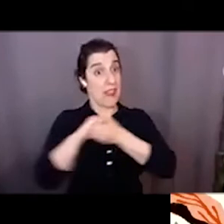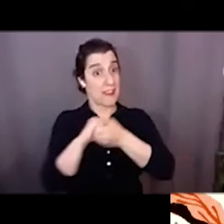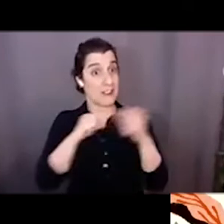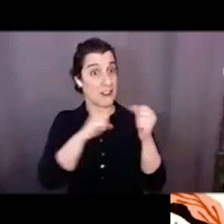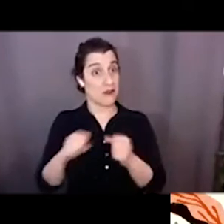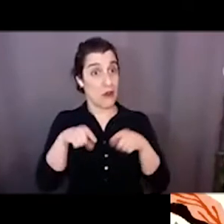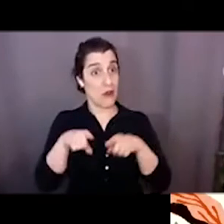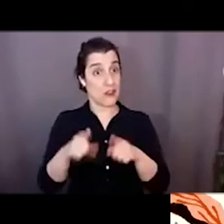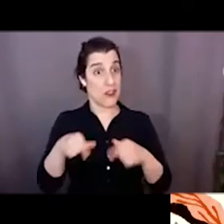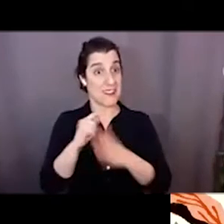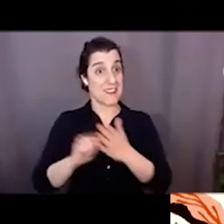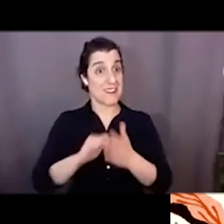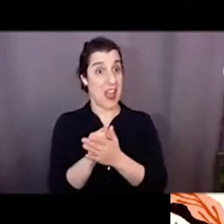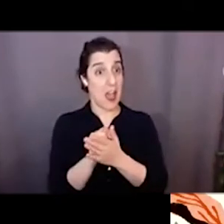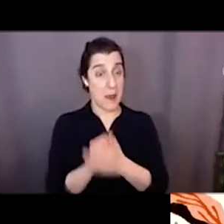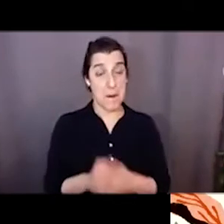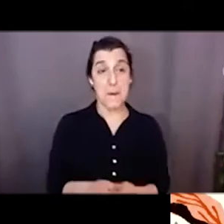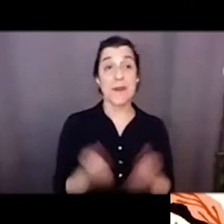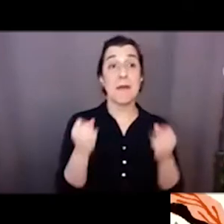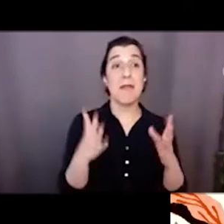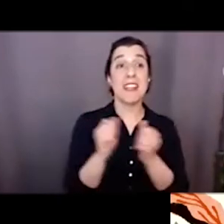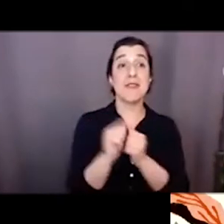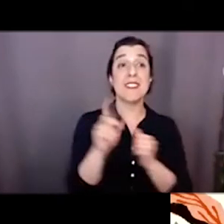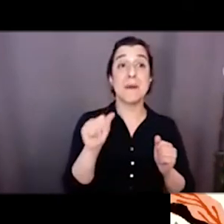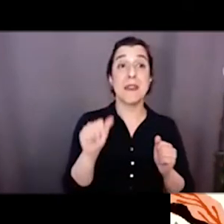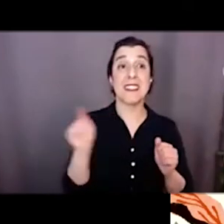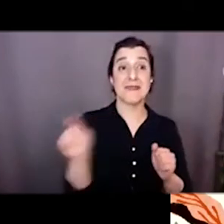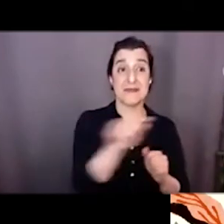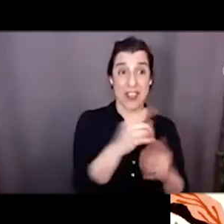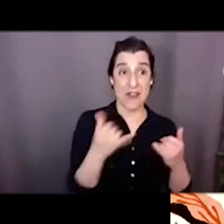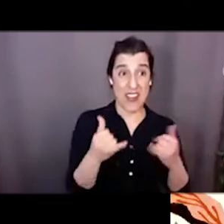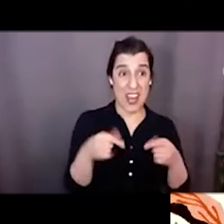Many people with disabilities during this pandemic are feeling an immediate fear